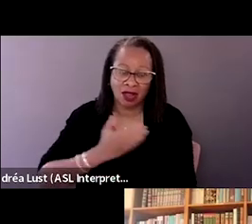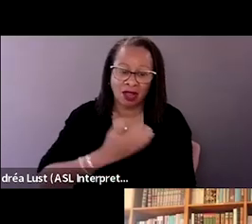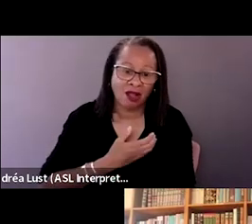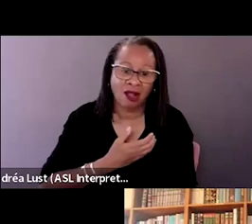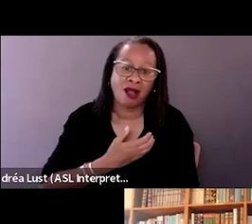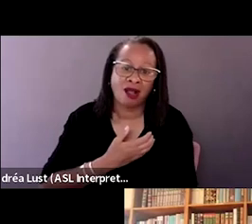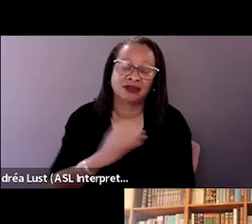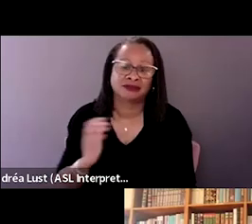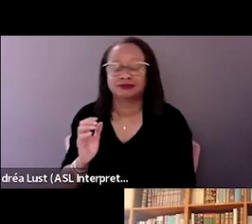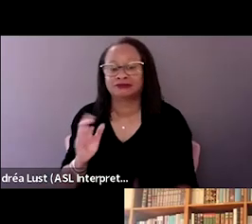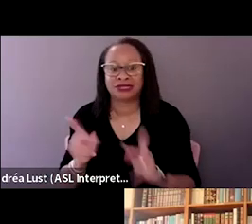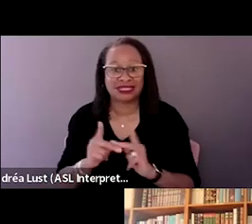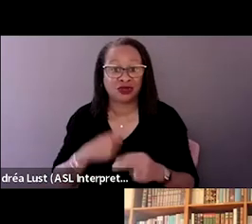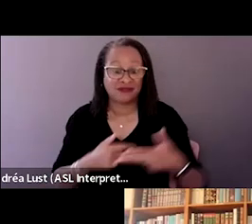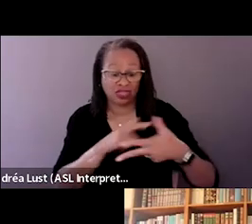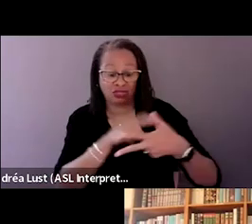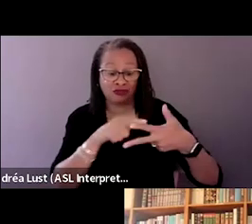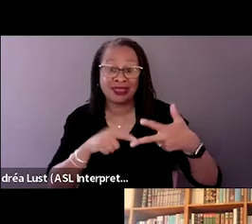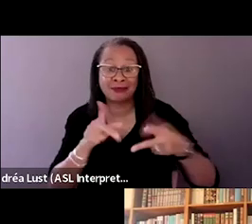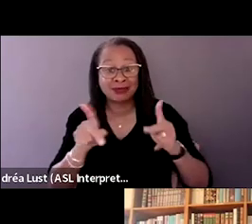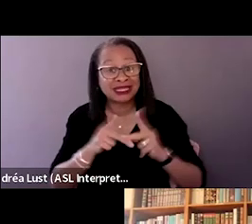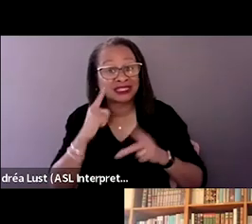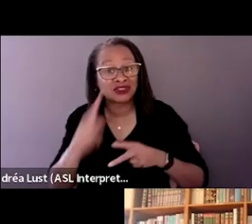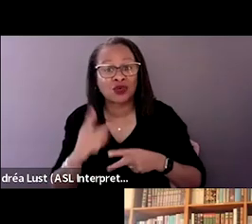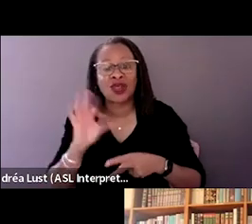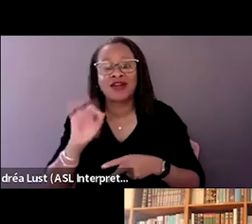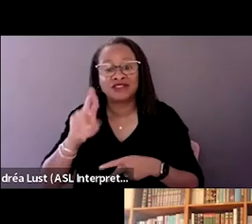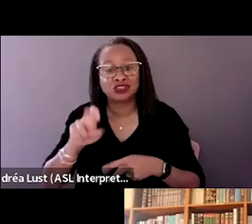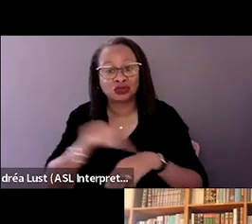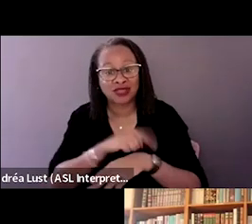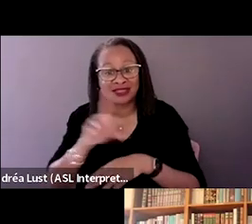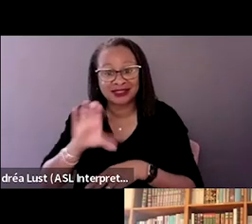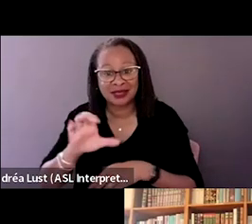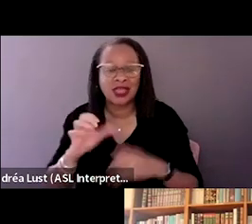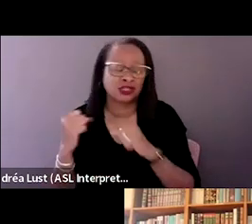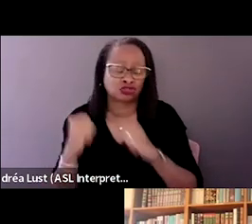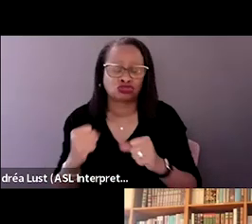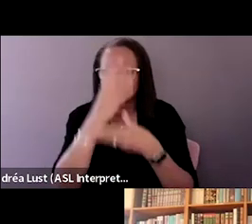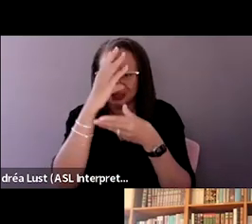for feature length documentaries and very strong storytelling documentaries.